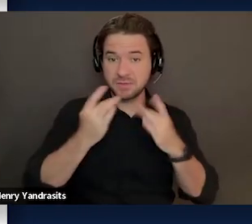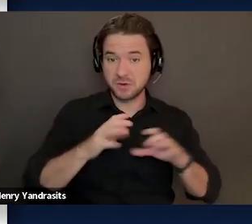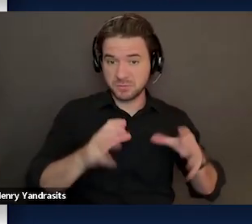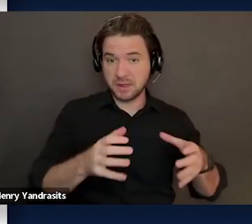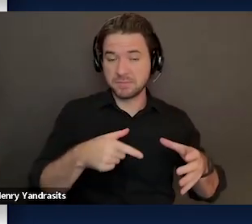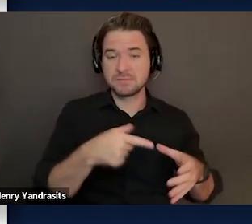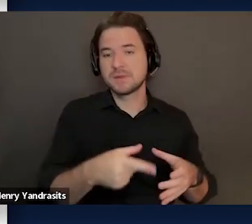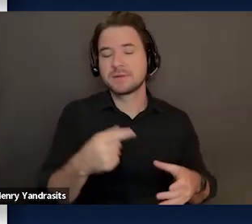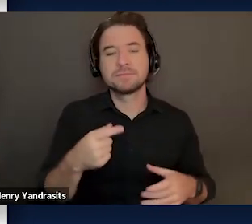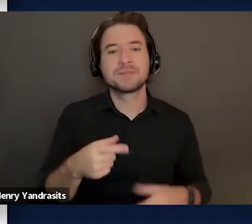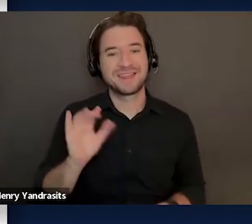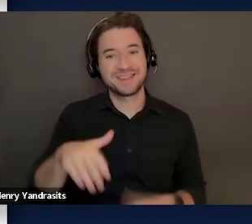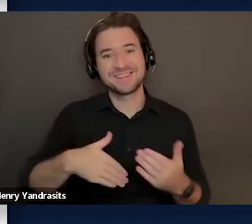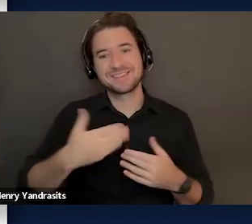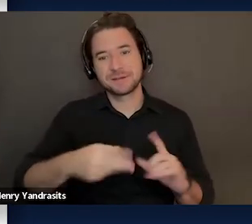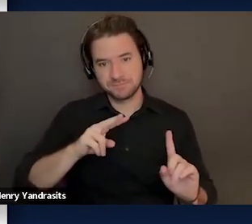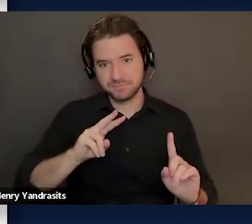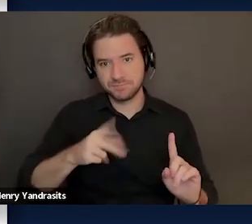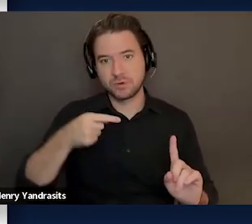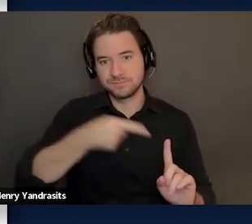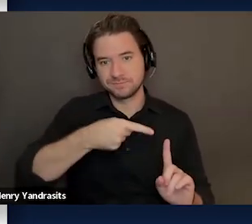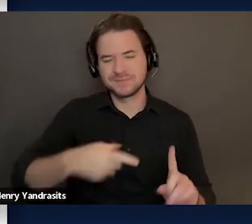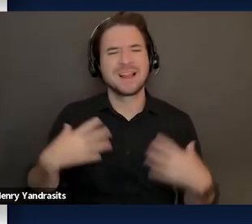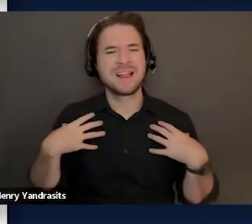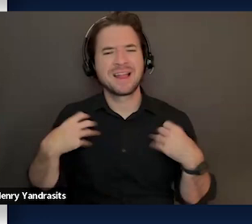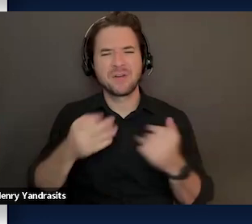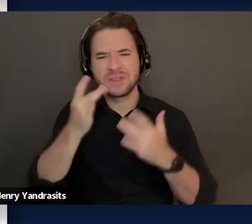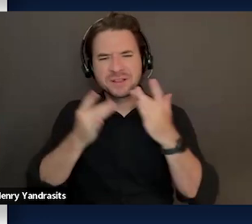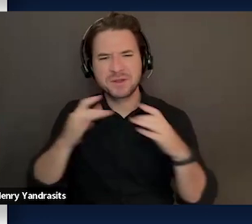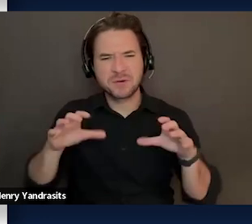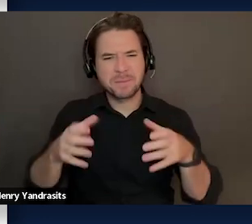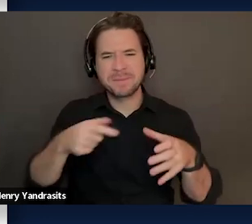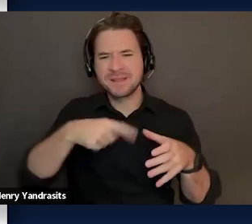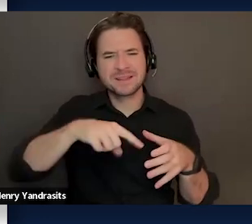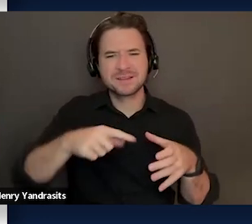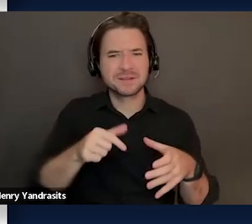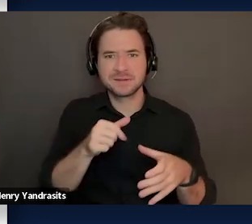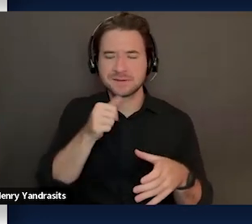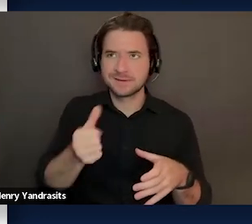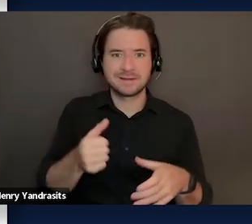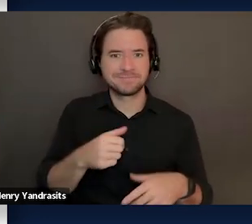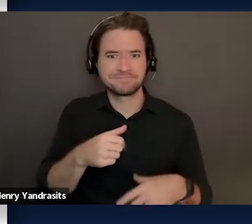And this brings me to my second point. So this term, health disparities population, it's not merely rhetorical.